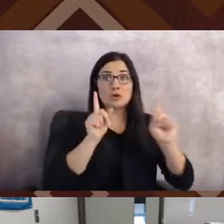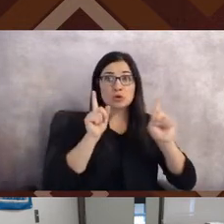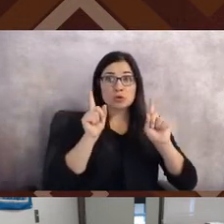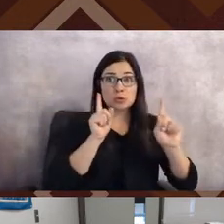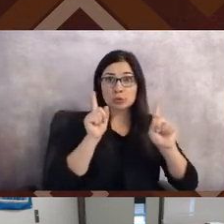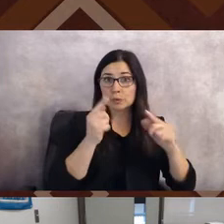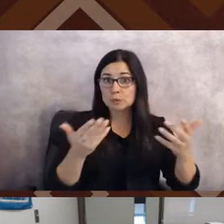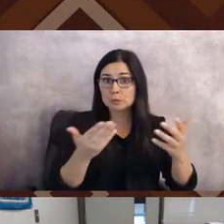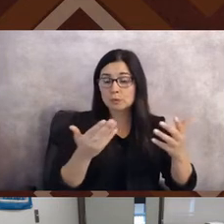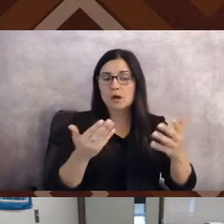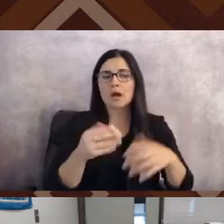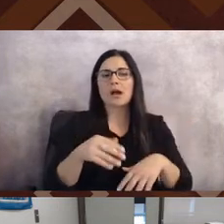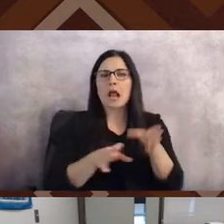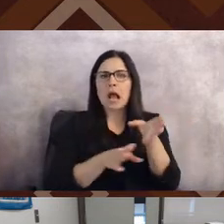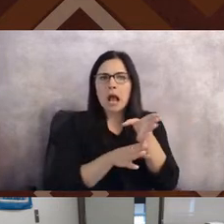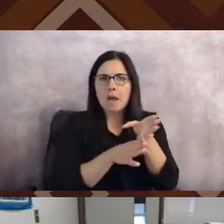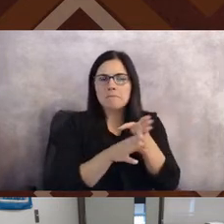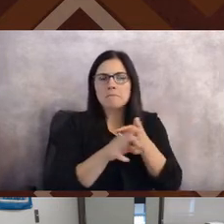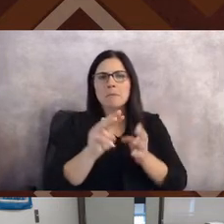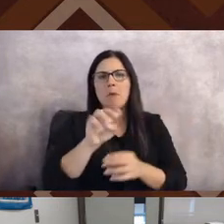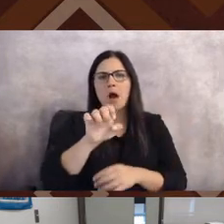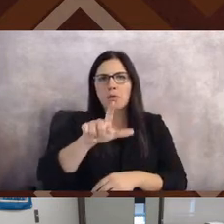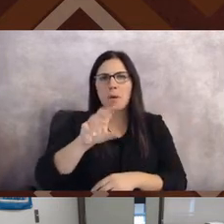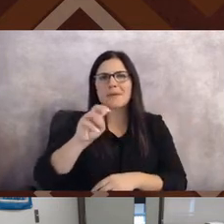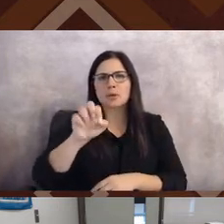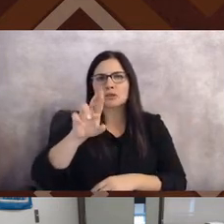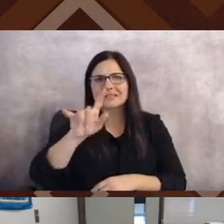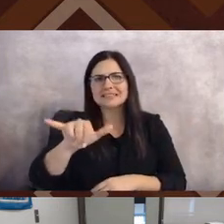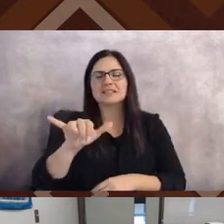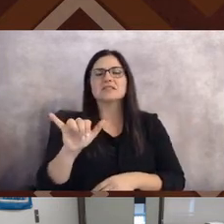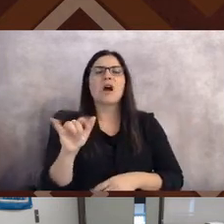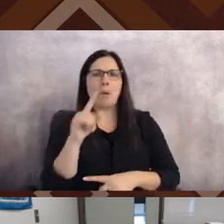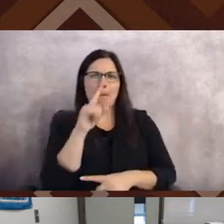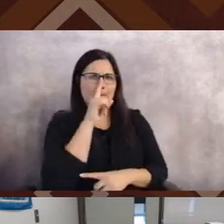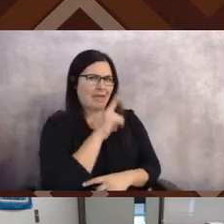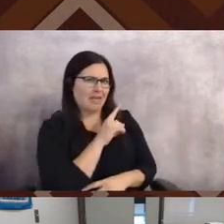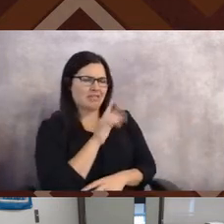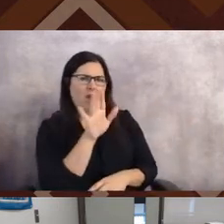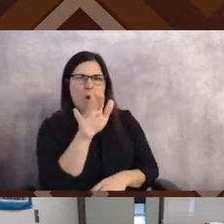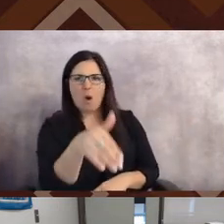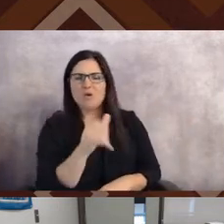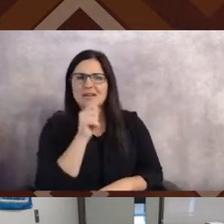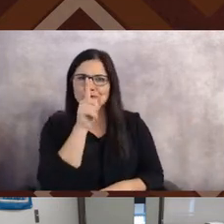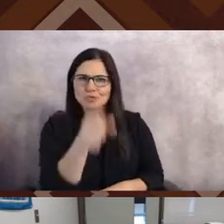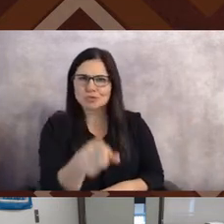the model minority we refer to as the myth not being true.